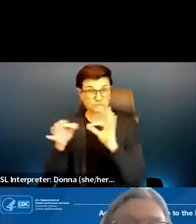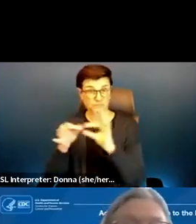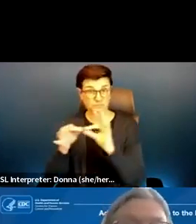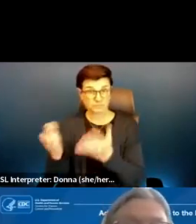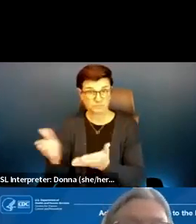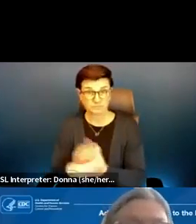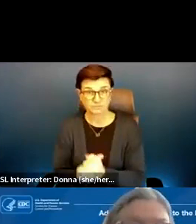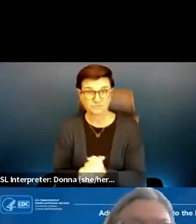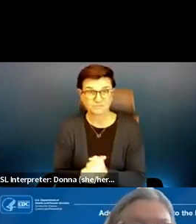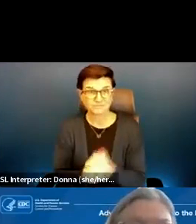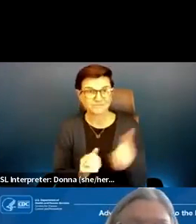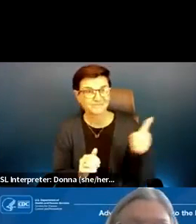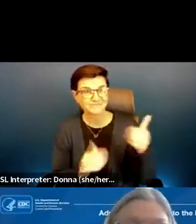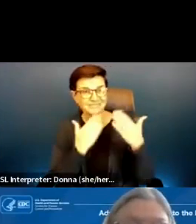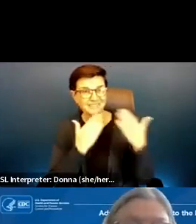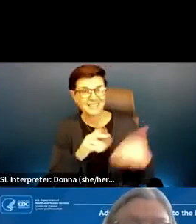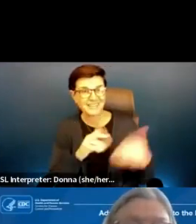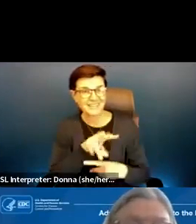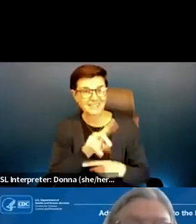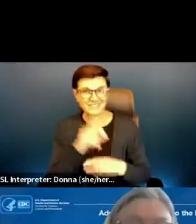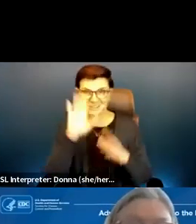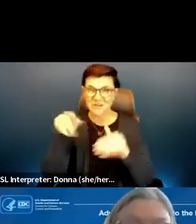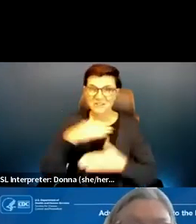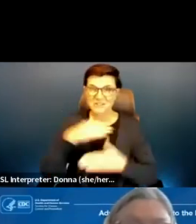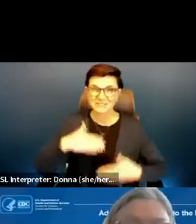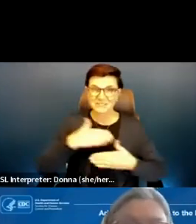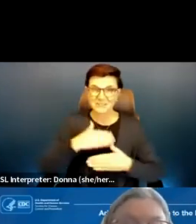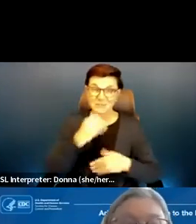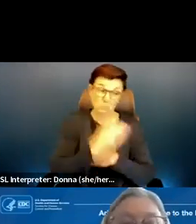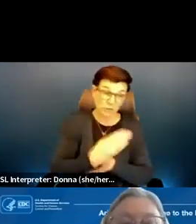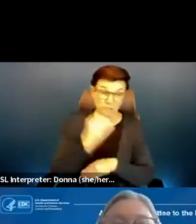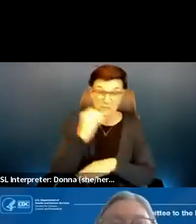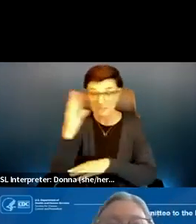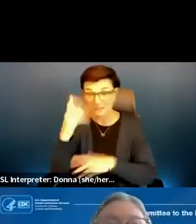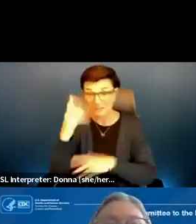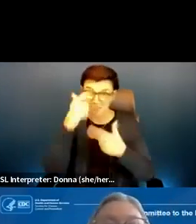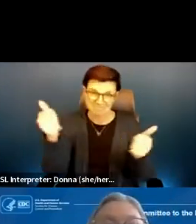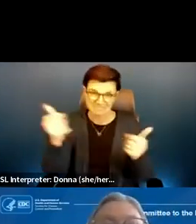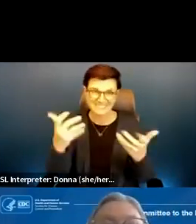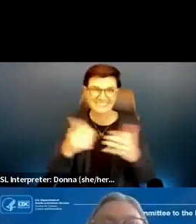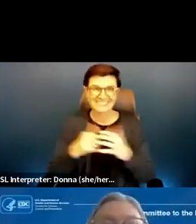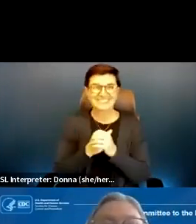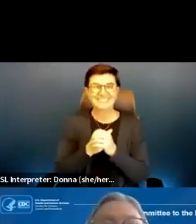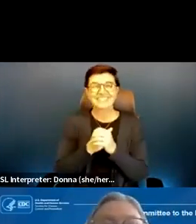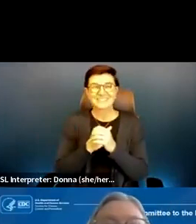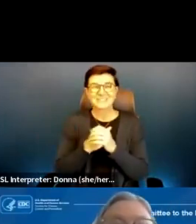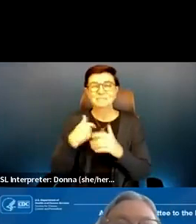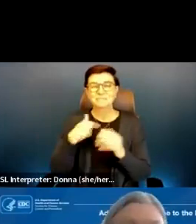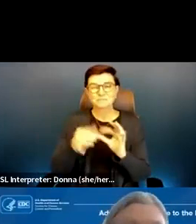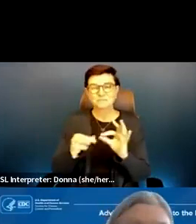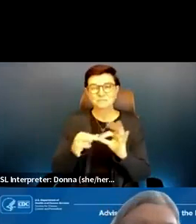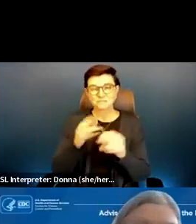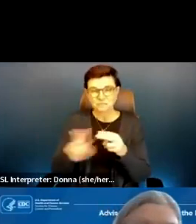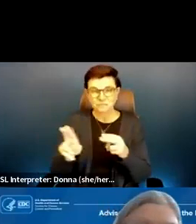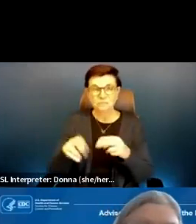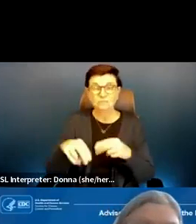Great. Thanks, David, and I hope everybody had a good breakfast or lunch break. I did just want to mention in fiscal year 2022,